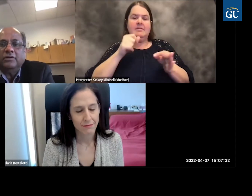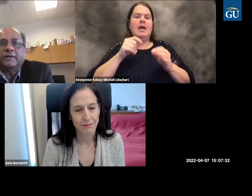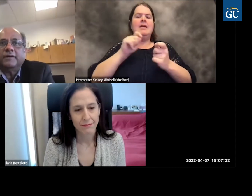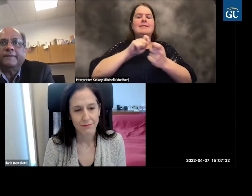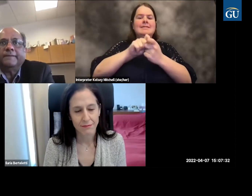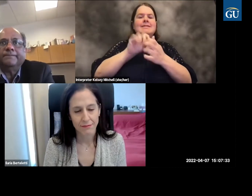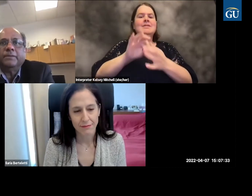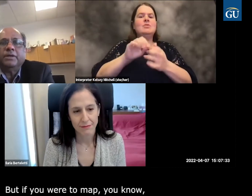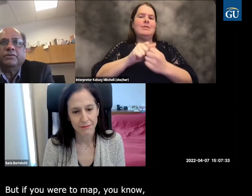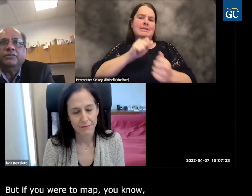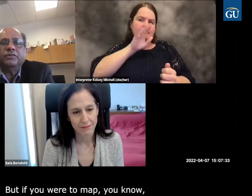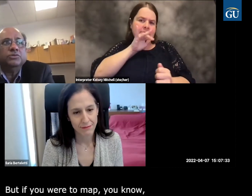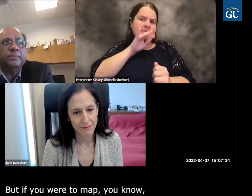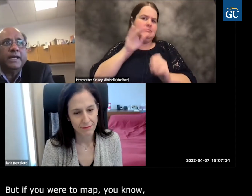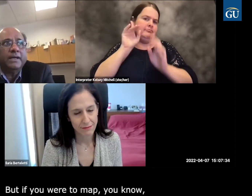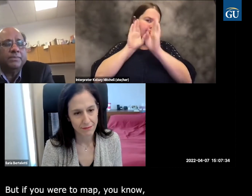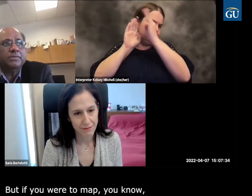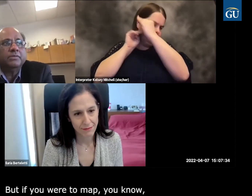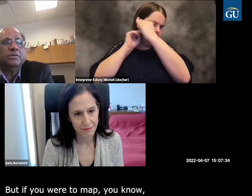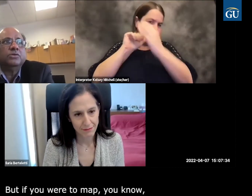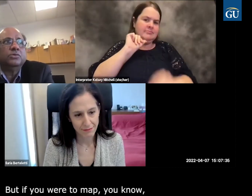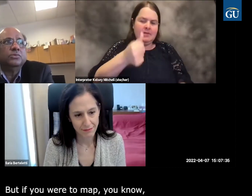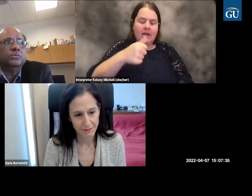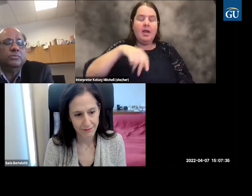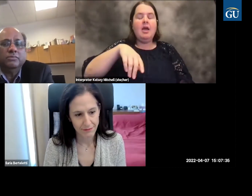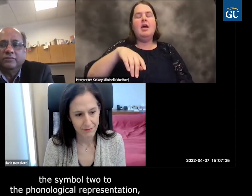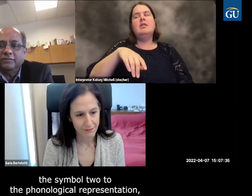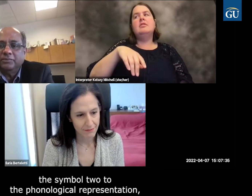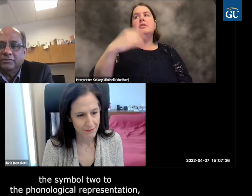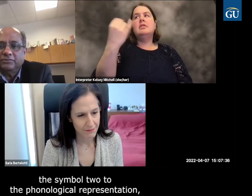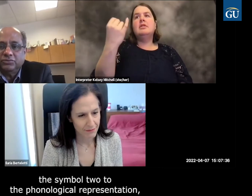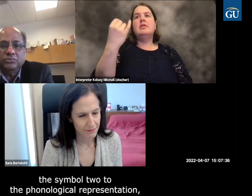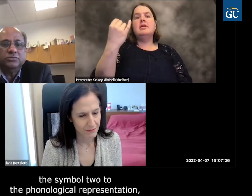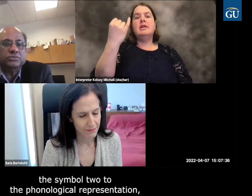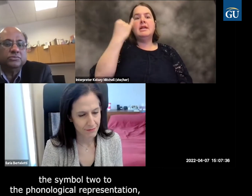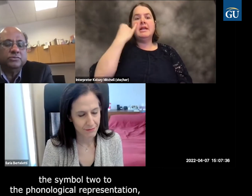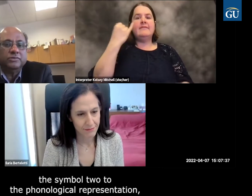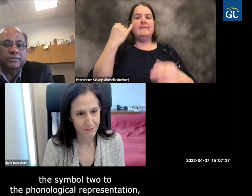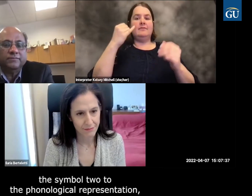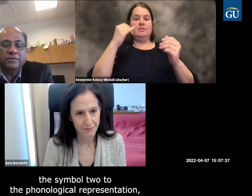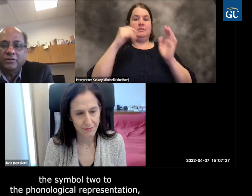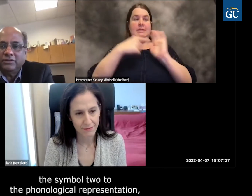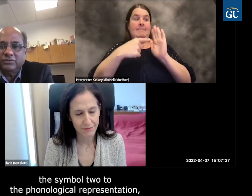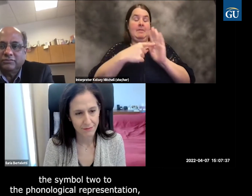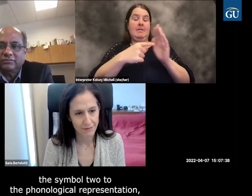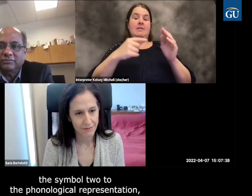um but if you were to map you know the